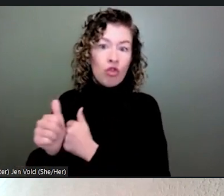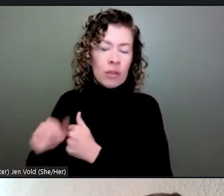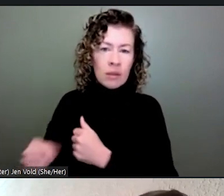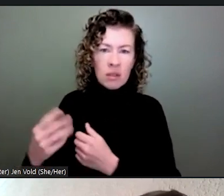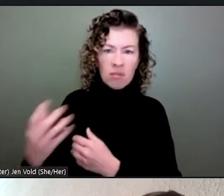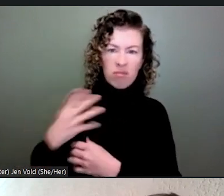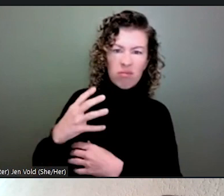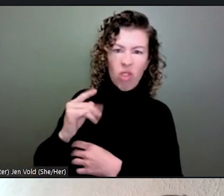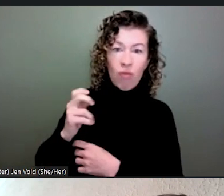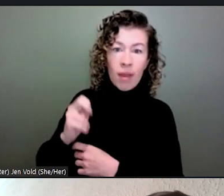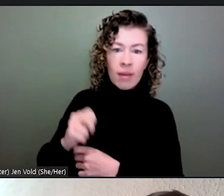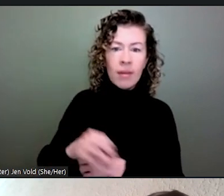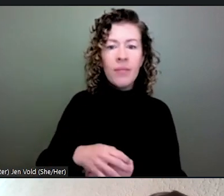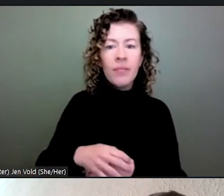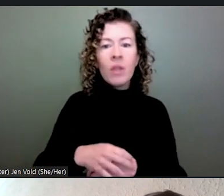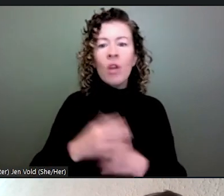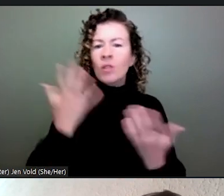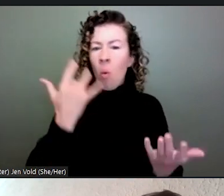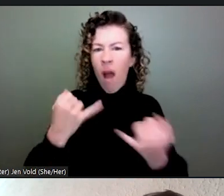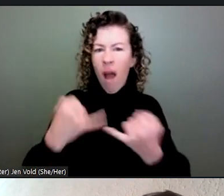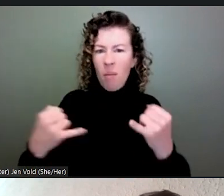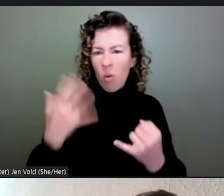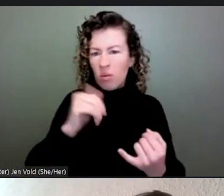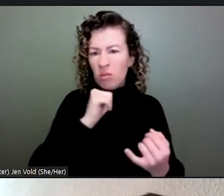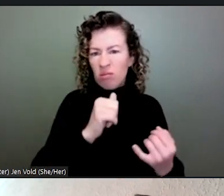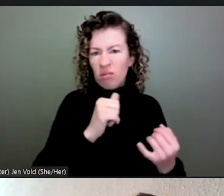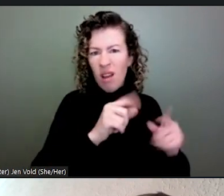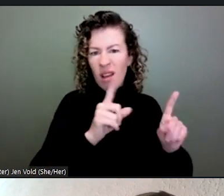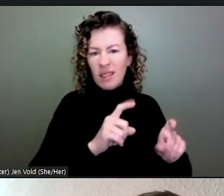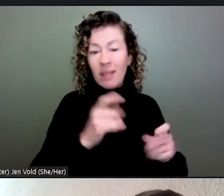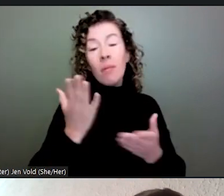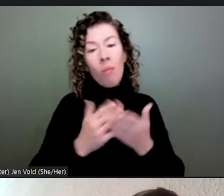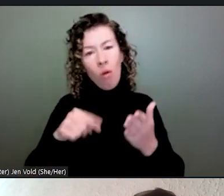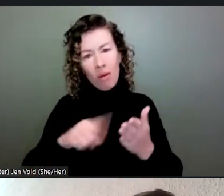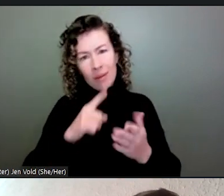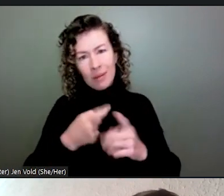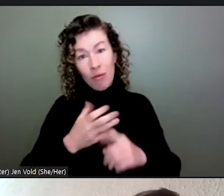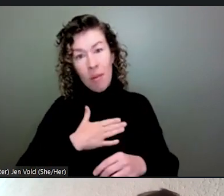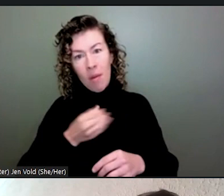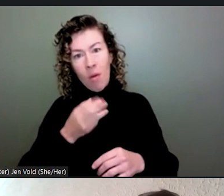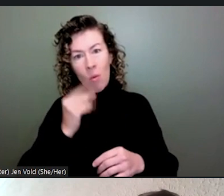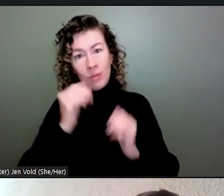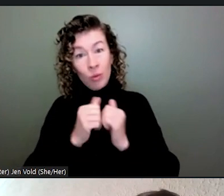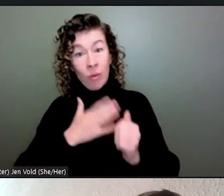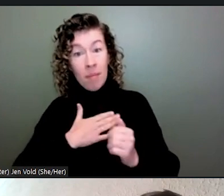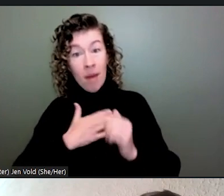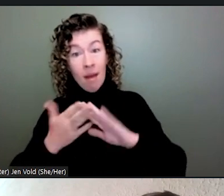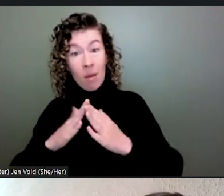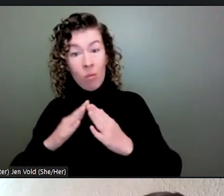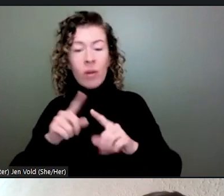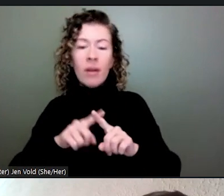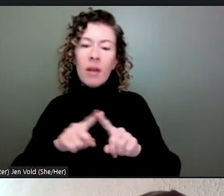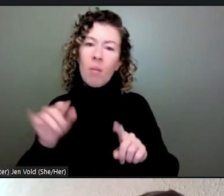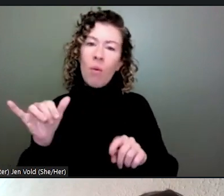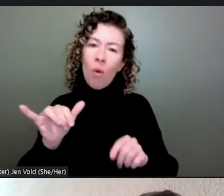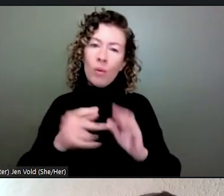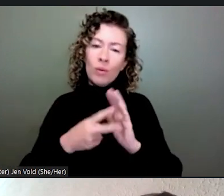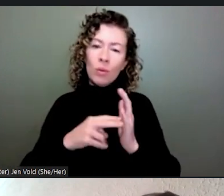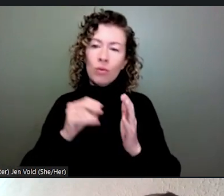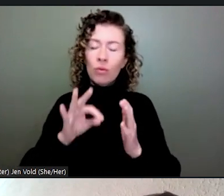And that's actually just born out from my experiences of--of within my community, but also in terms of the kind of empirical work that we've done.